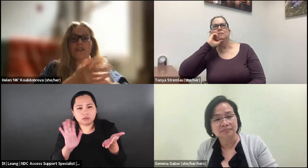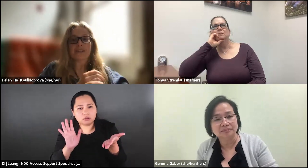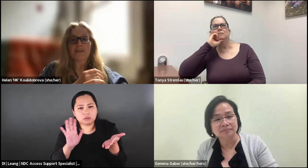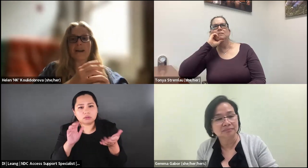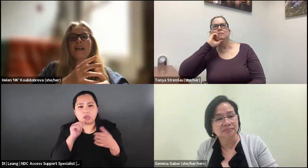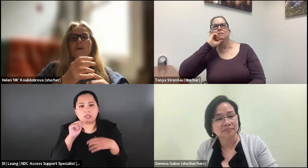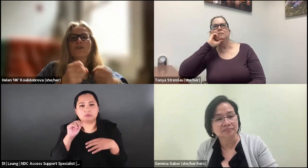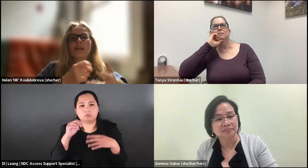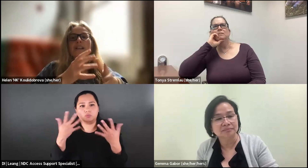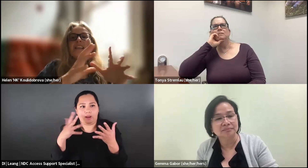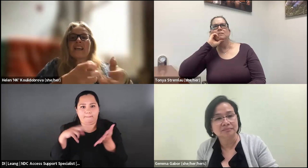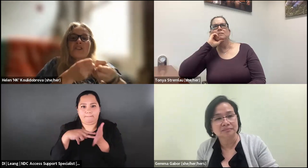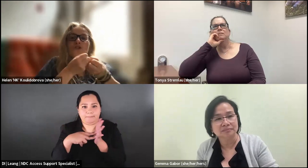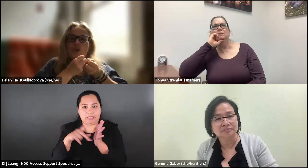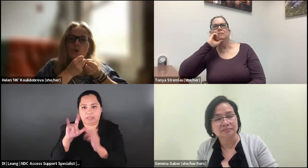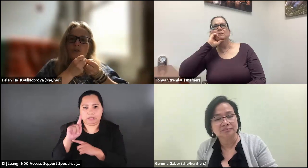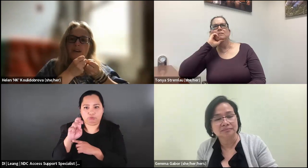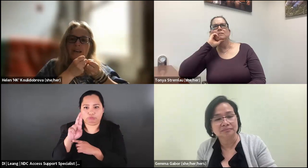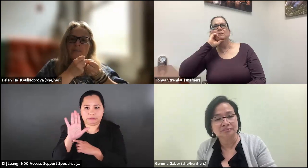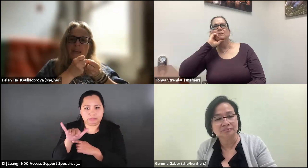Tonya said, which is taking a story